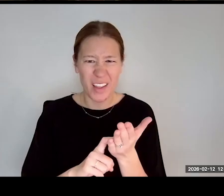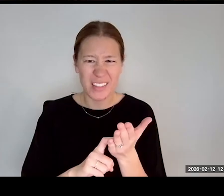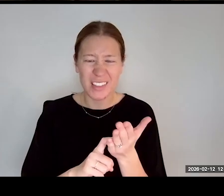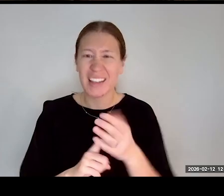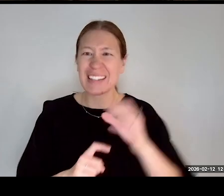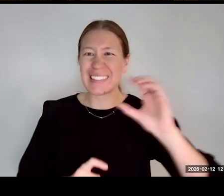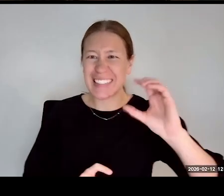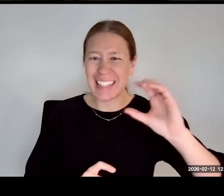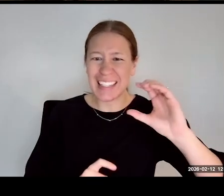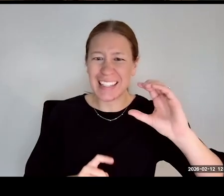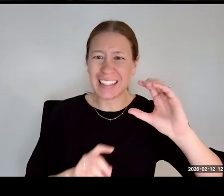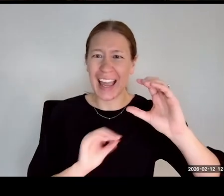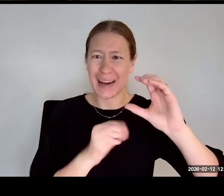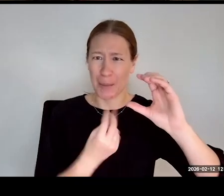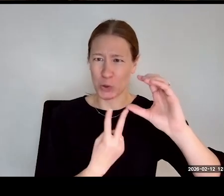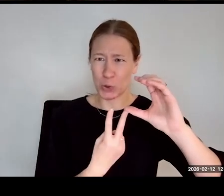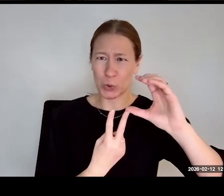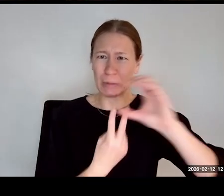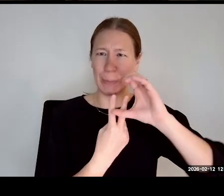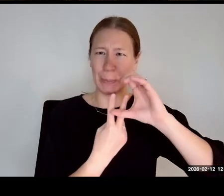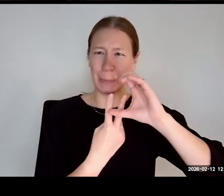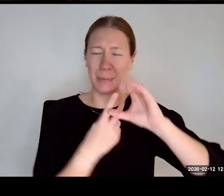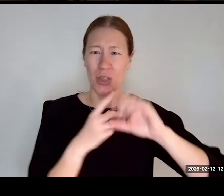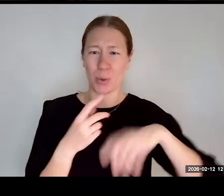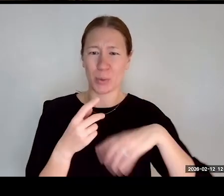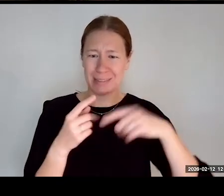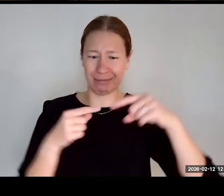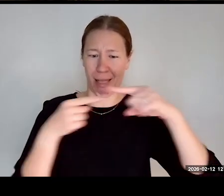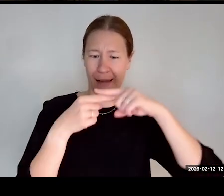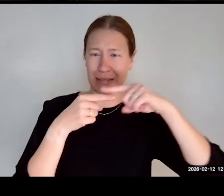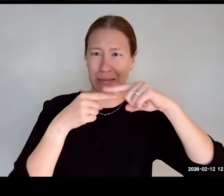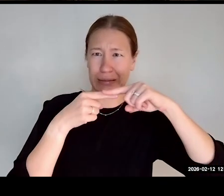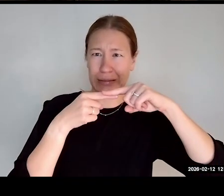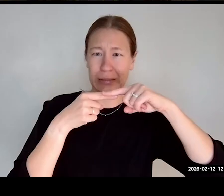I can't apply hard brakes here, so I need to use the built-in spacing function tool.